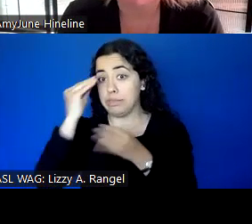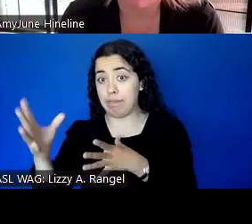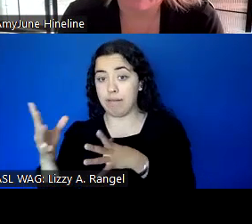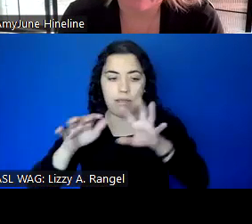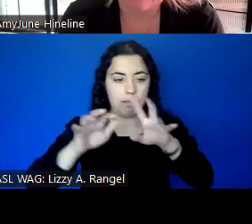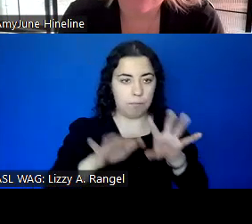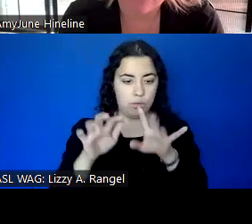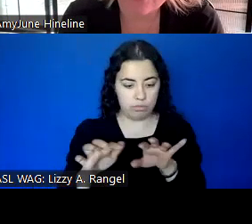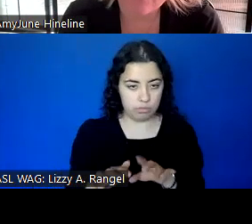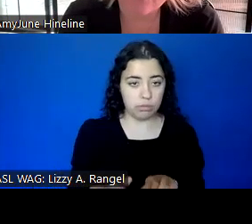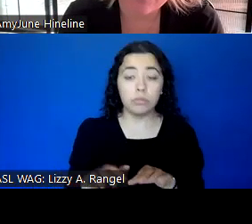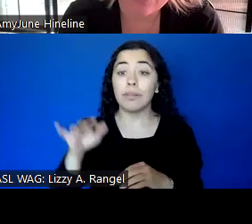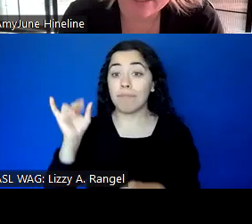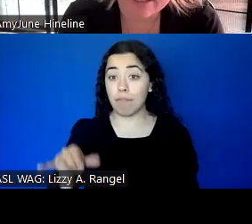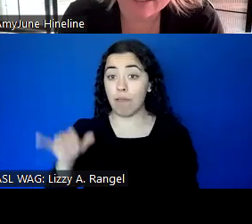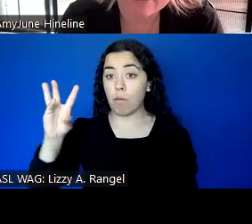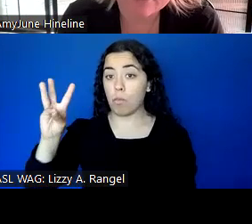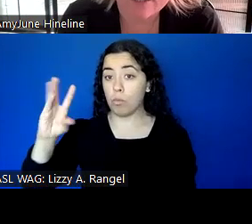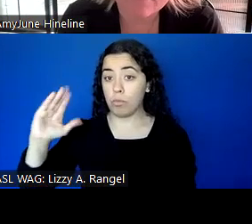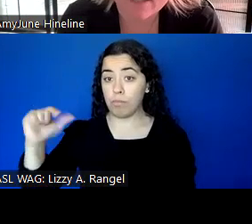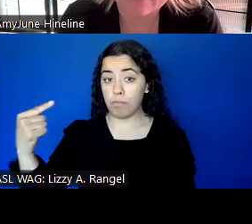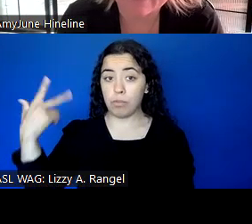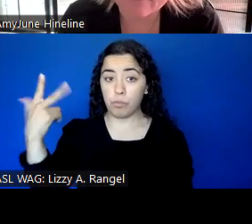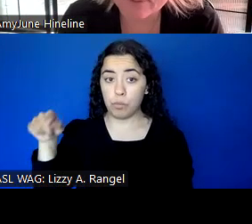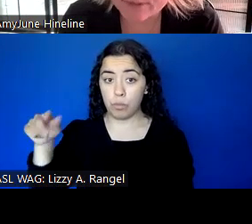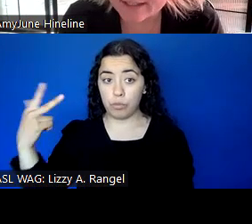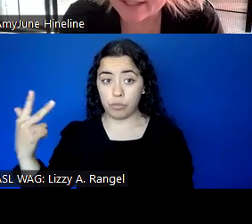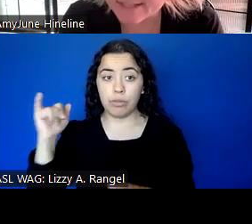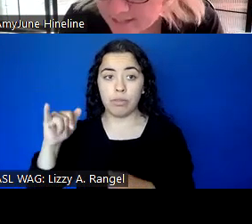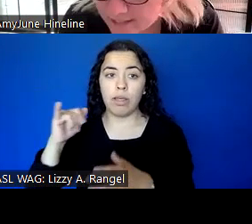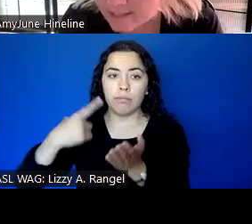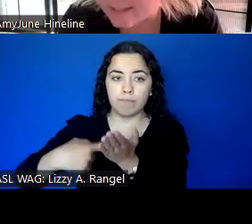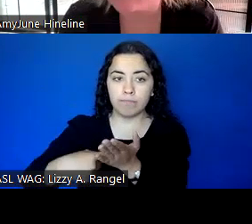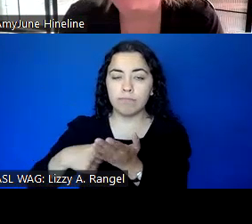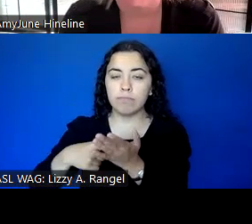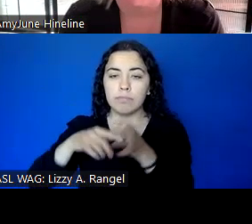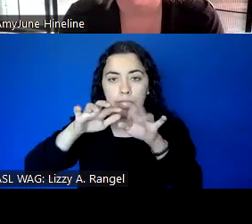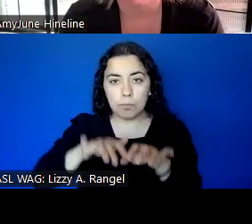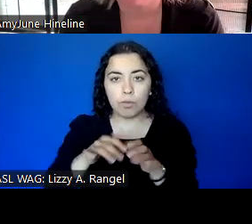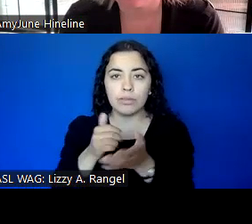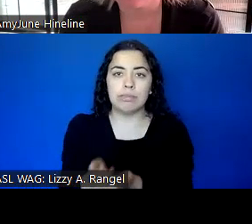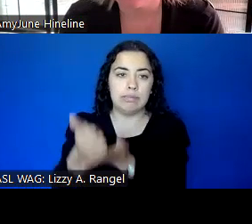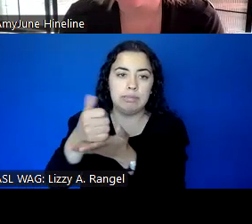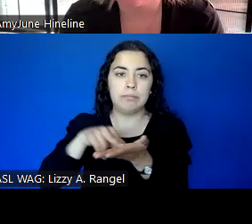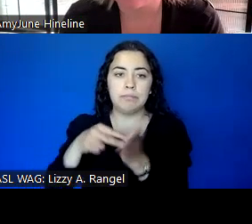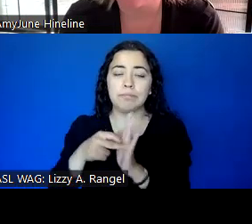depending on your disability, that's enough time for you to give up on that task.